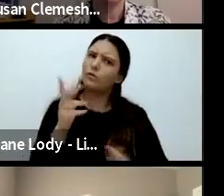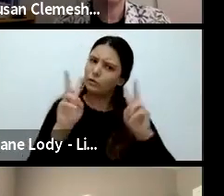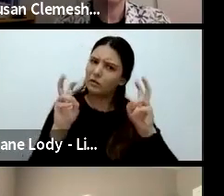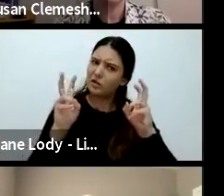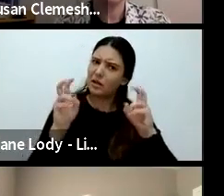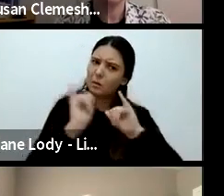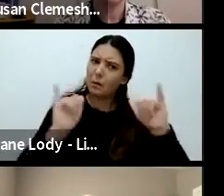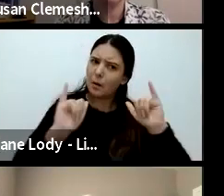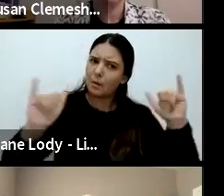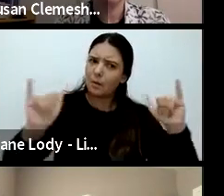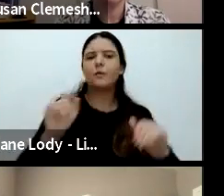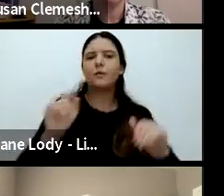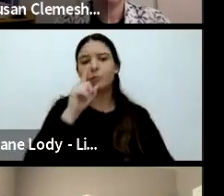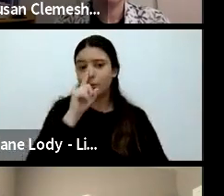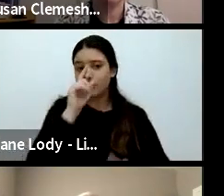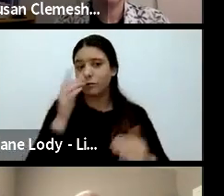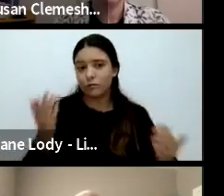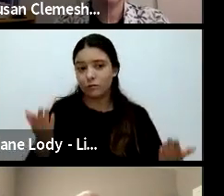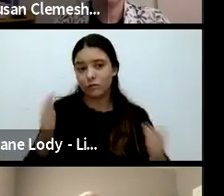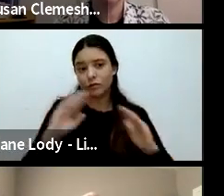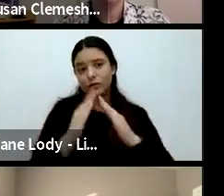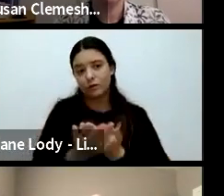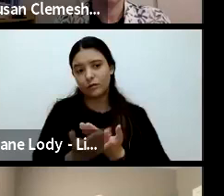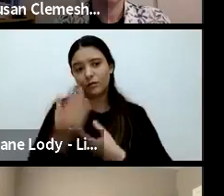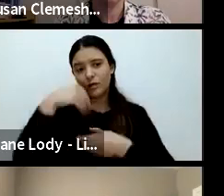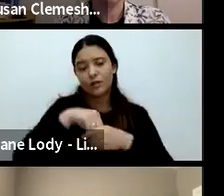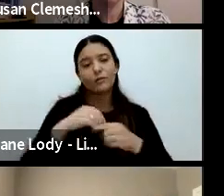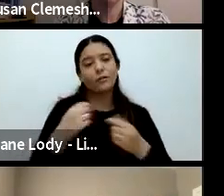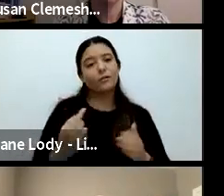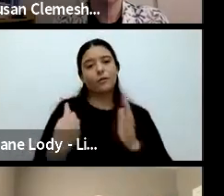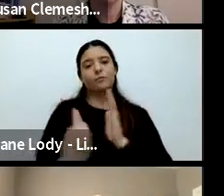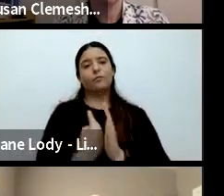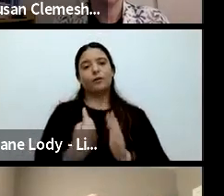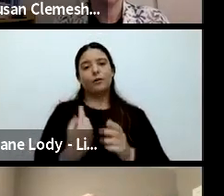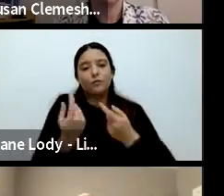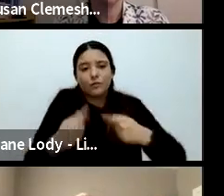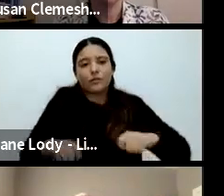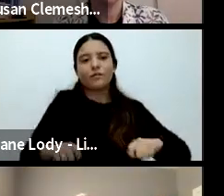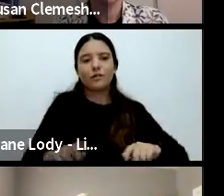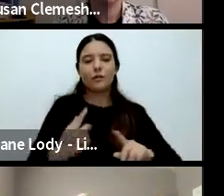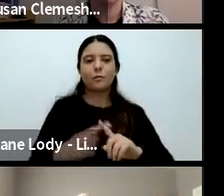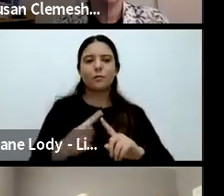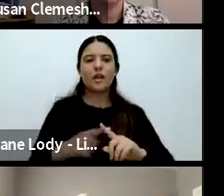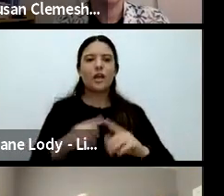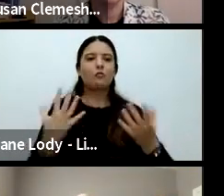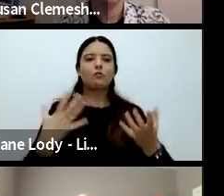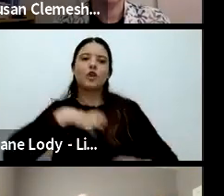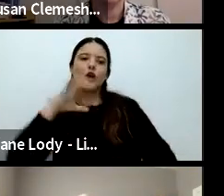question is so vexing is so vexing to me, because I so vexing to me, because I don't have a way out. And I spent my whole career. trying to